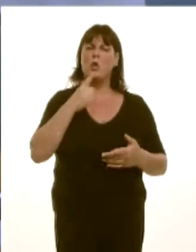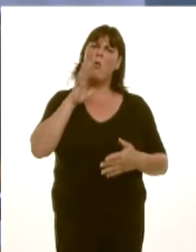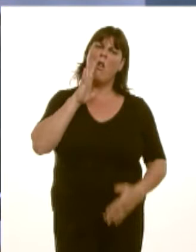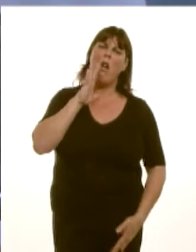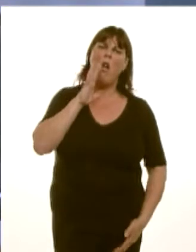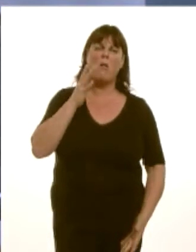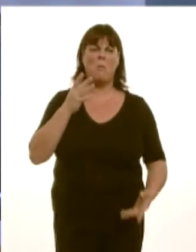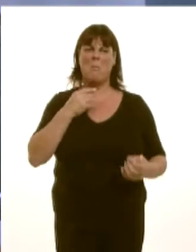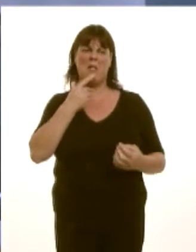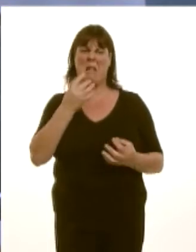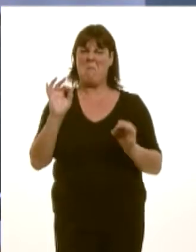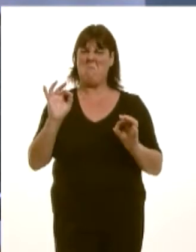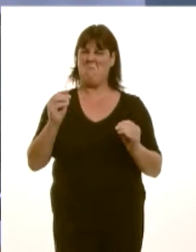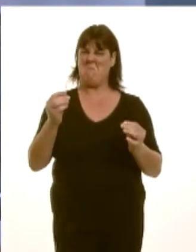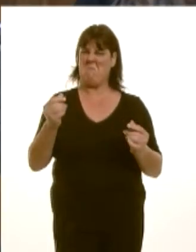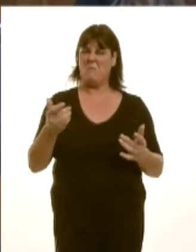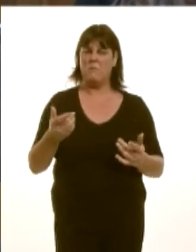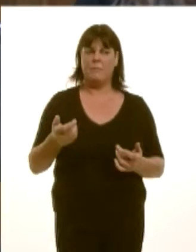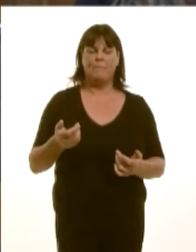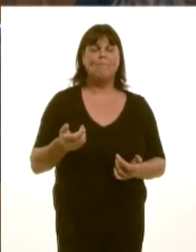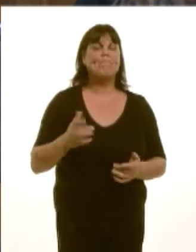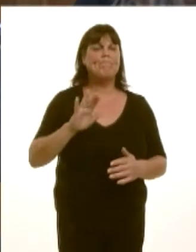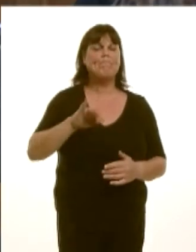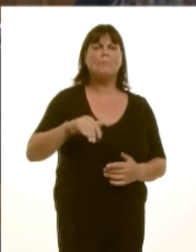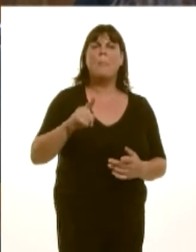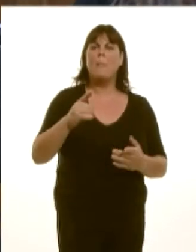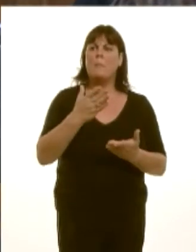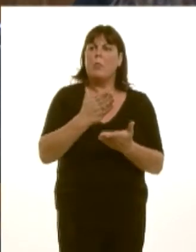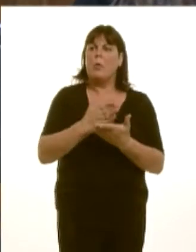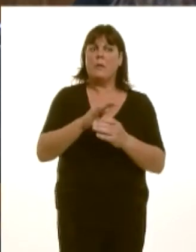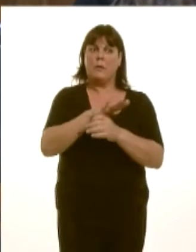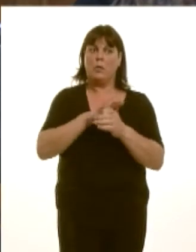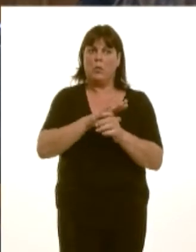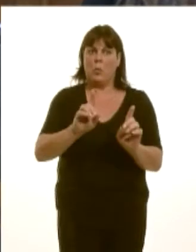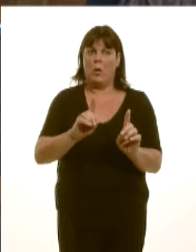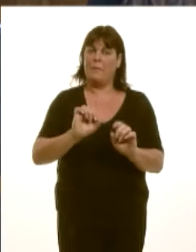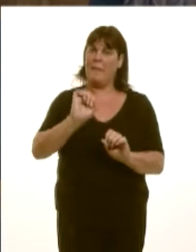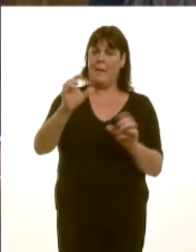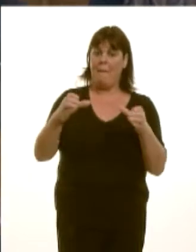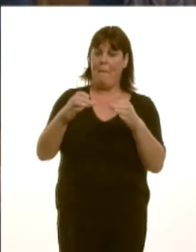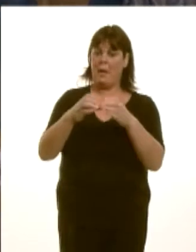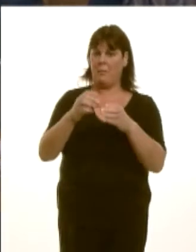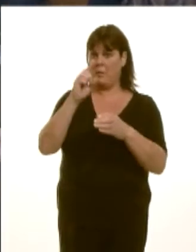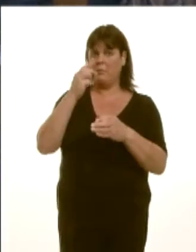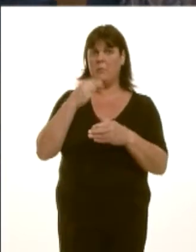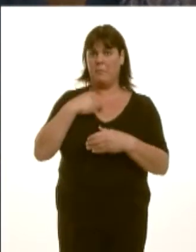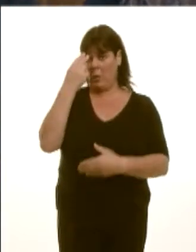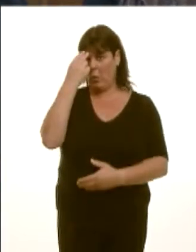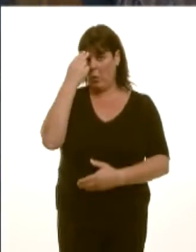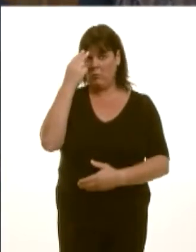That is the way that he is. The reality of the situation is this: his party has been described as fundamentally dishonest by the BMA.